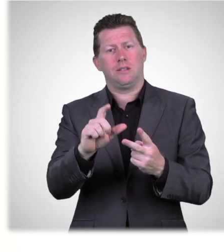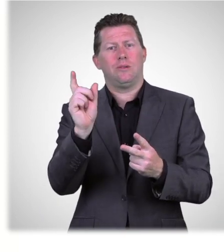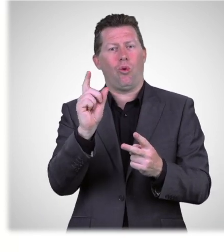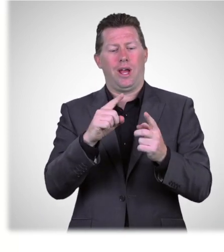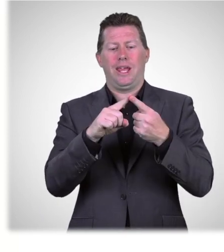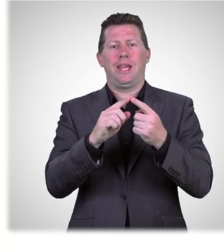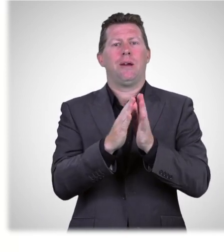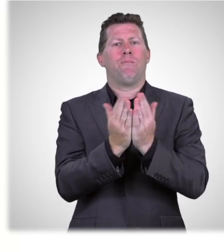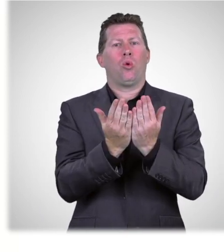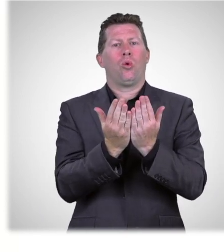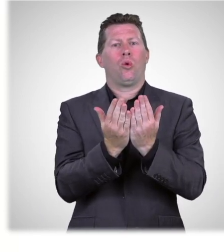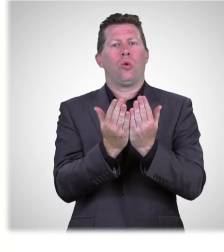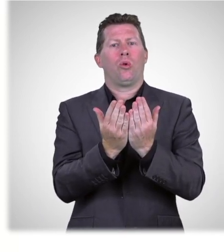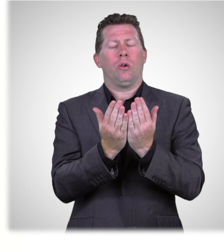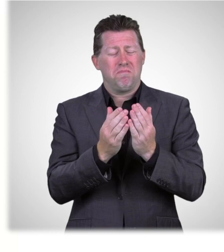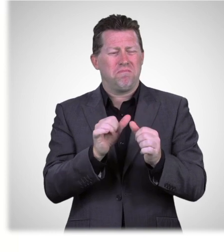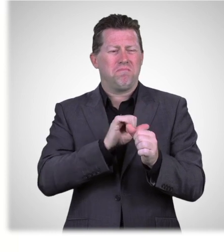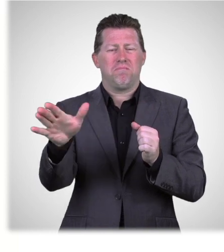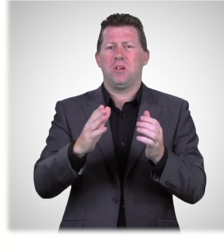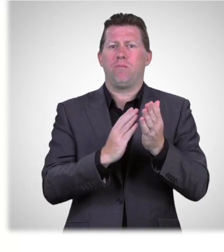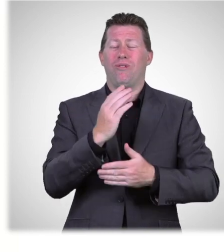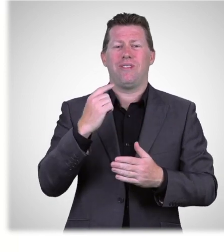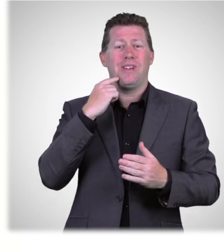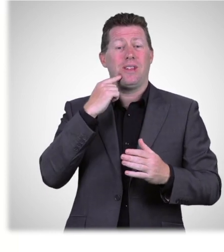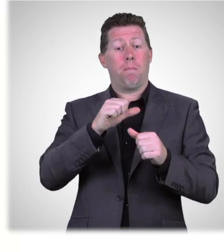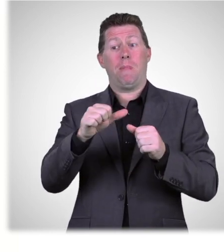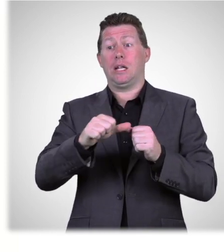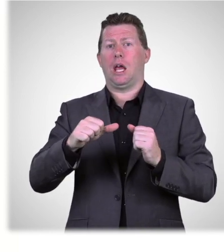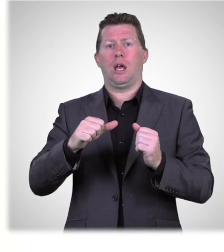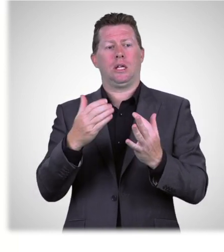the session is going to be an eBook. eBooks are great because they can be so much more accessible